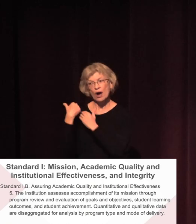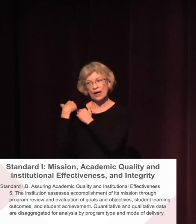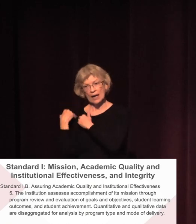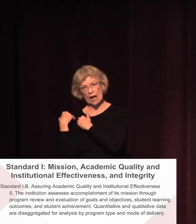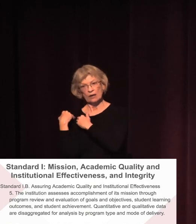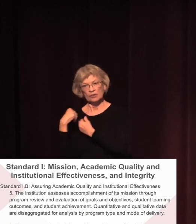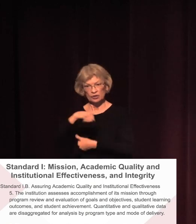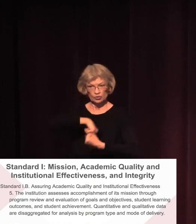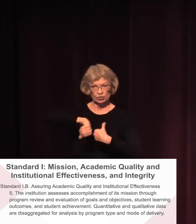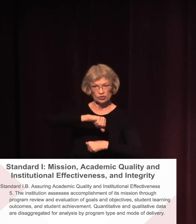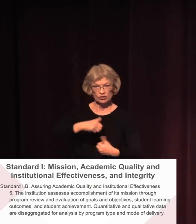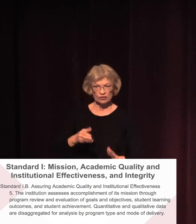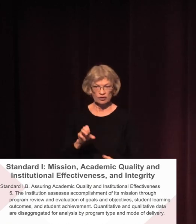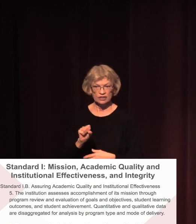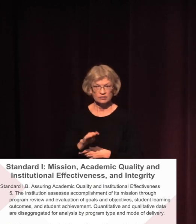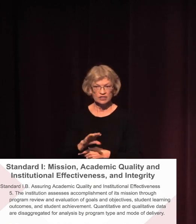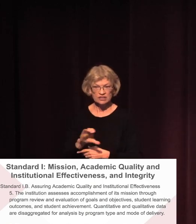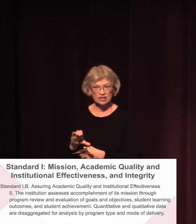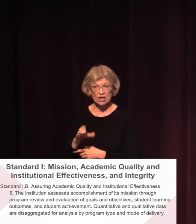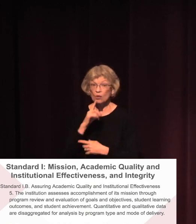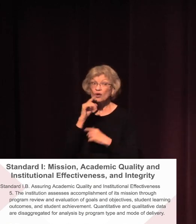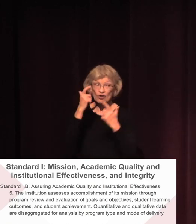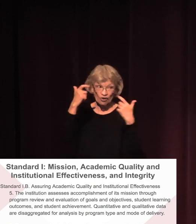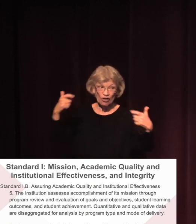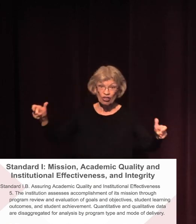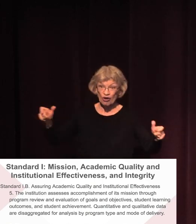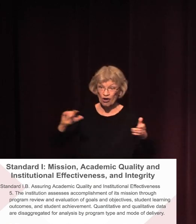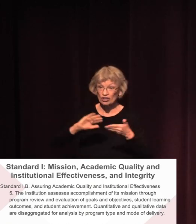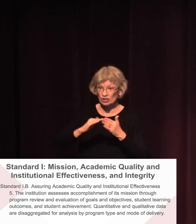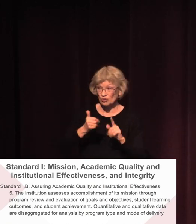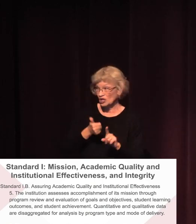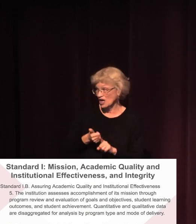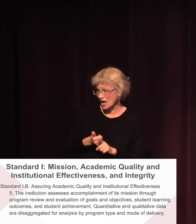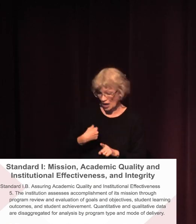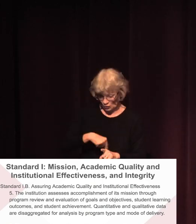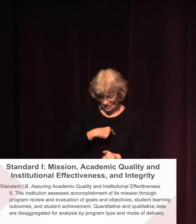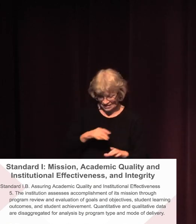for greater transparency, collaboration, respect, and accountability here at Santa Barbara City College.